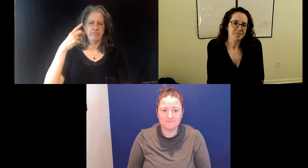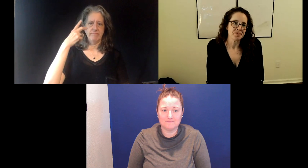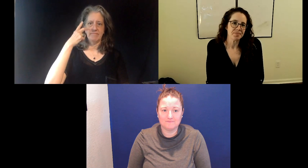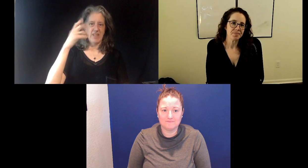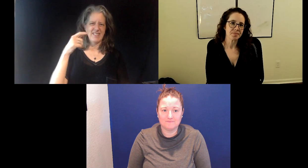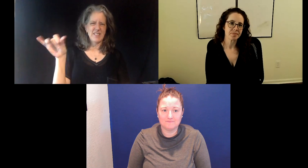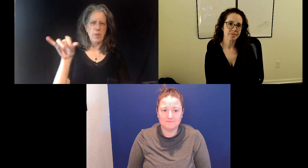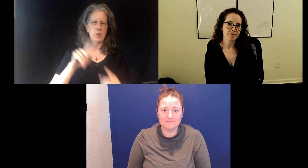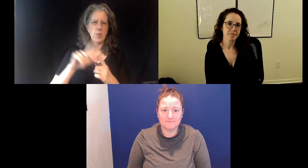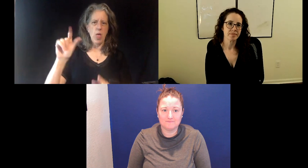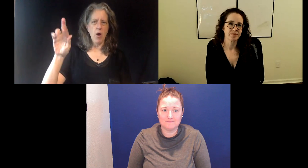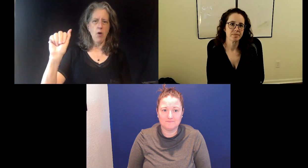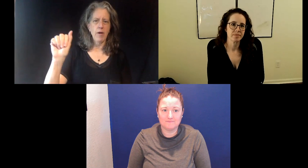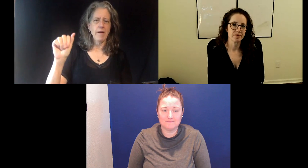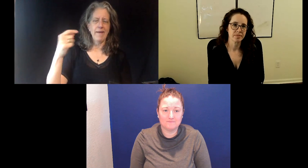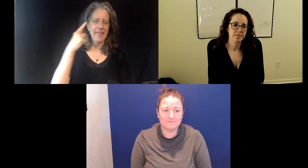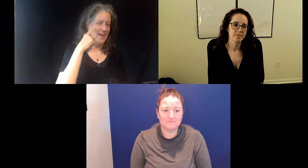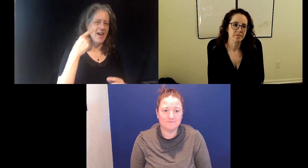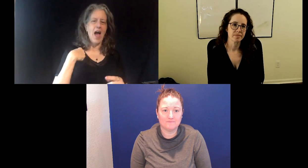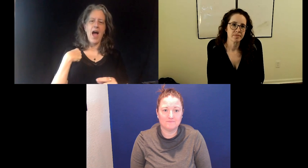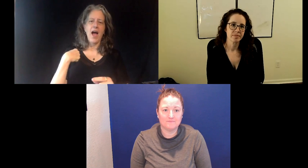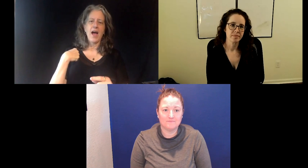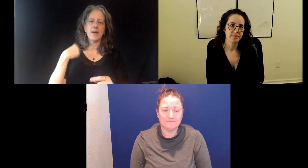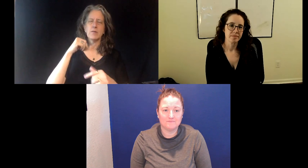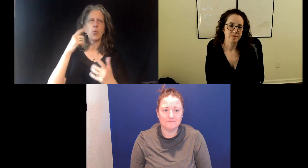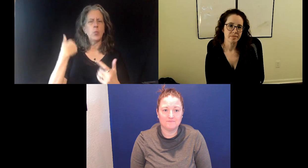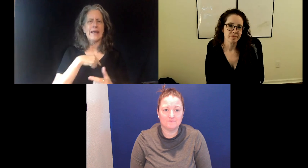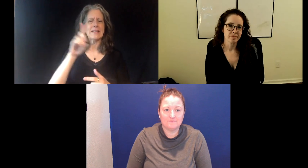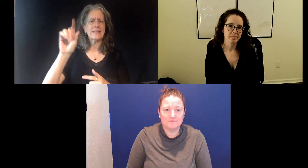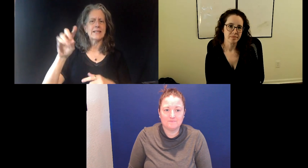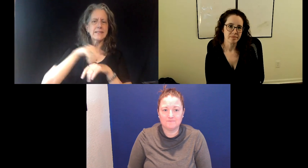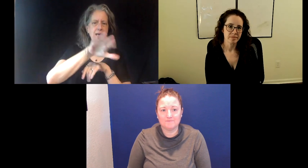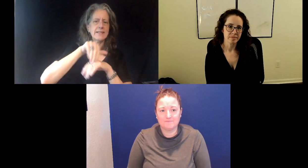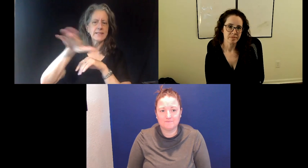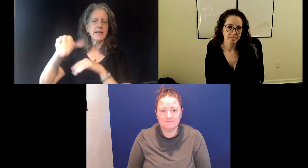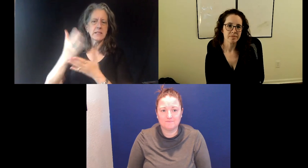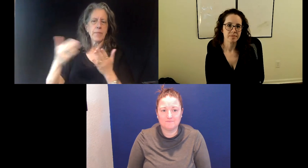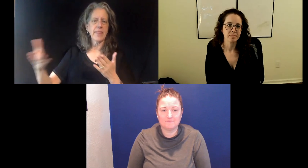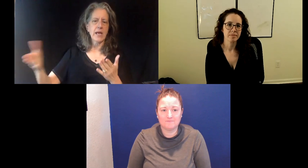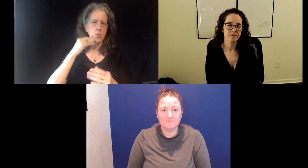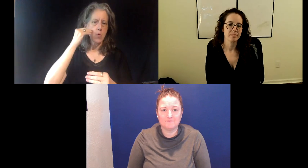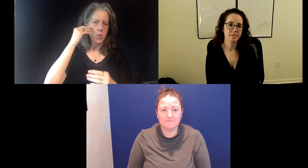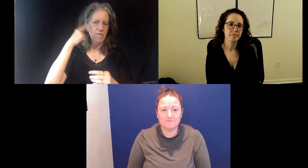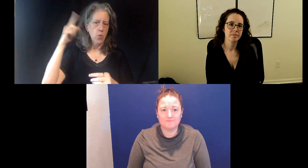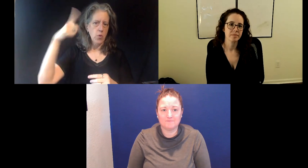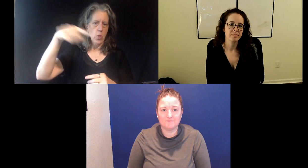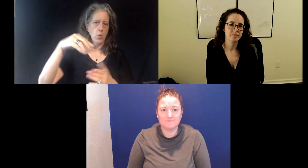yes and you know i i feel like i i i feel the same as laura on this note especially i mean they send